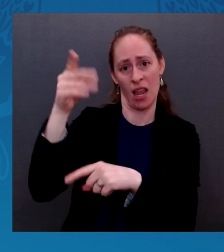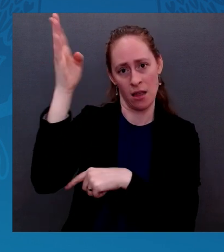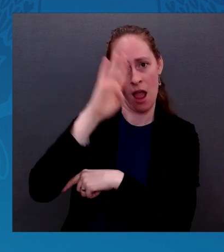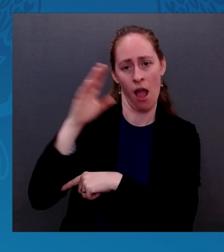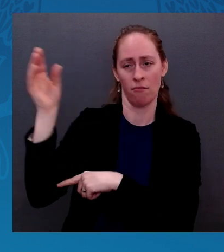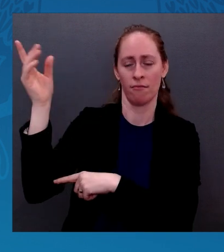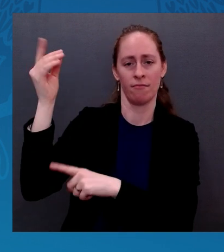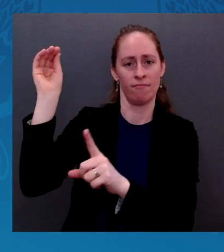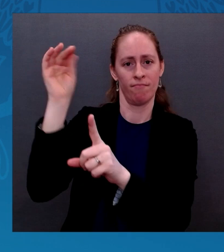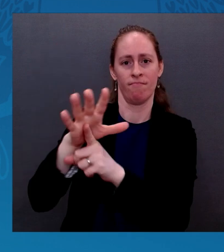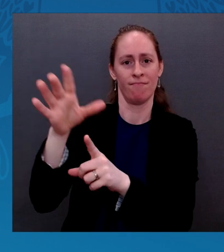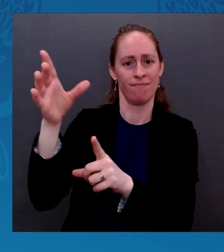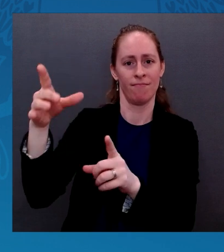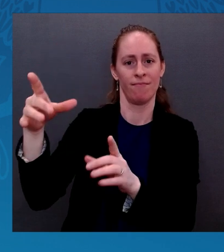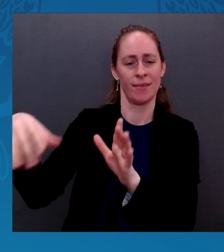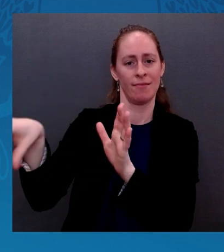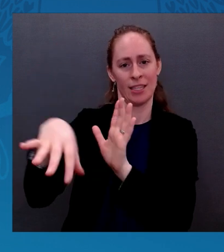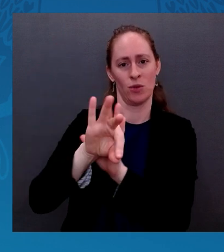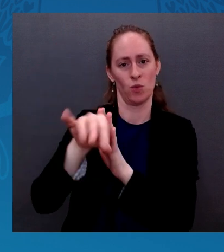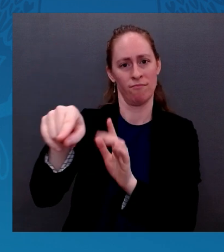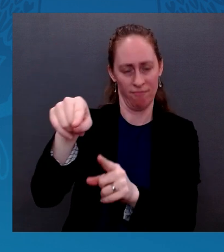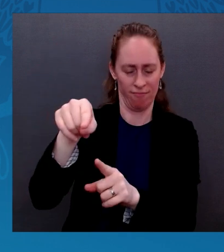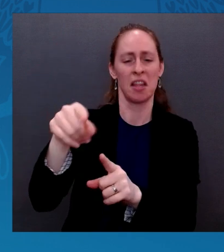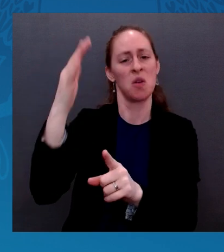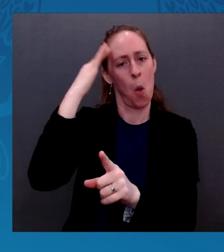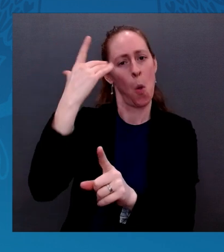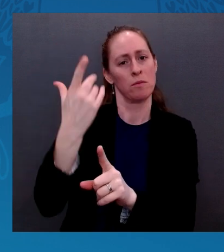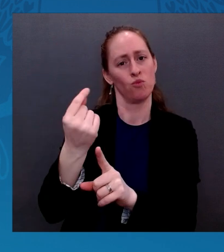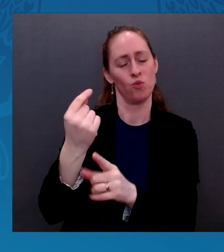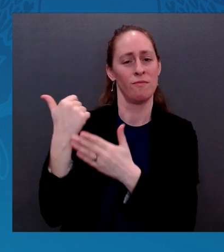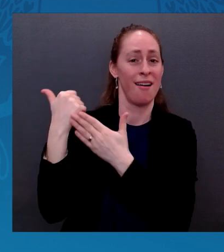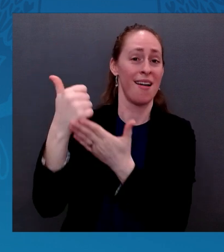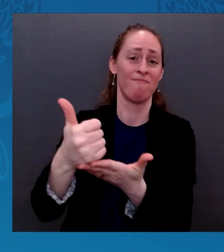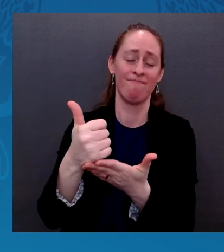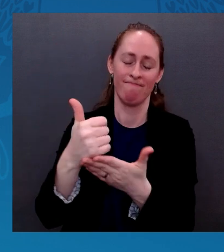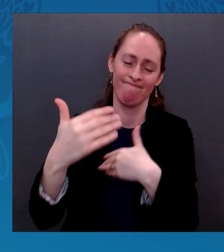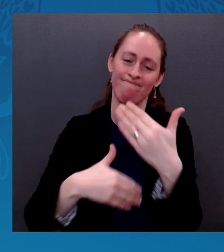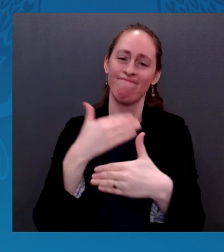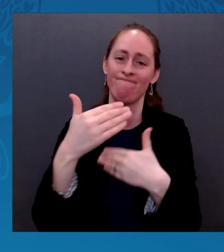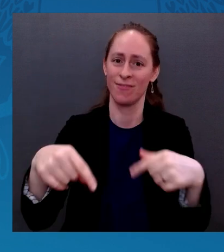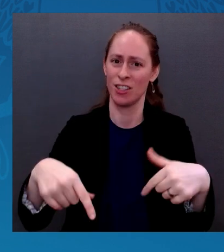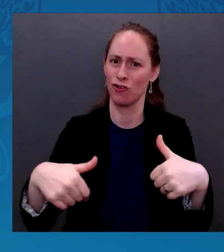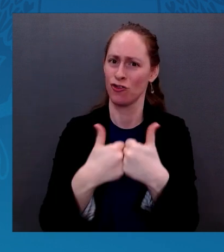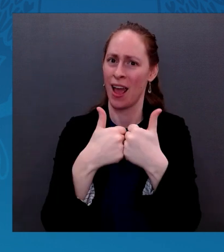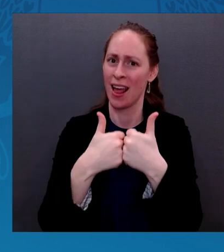I was very active and what took place in the city of Newark and the community of which I live,